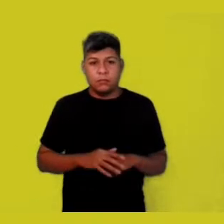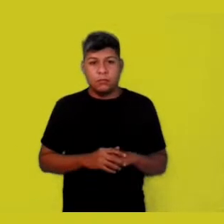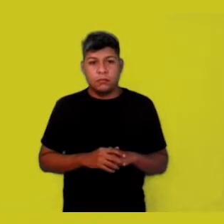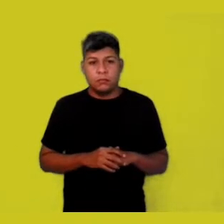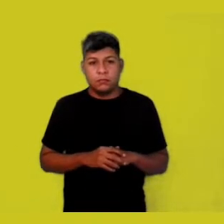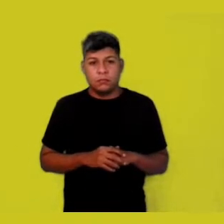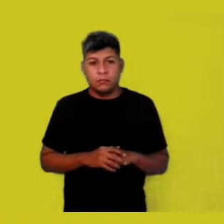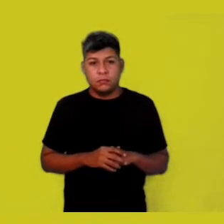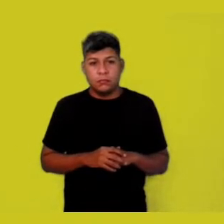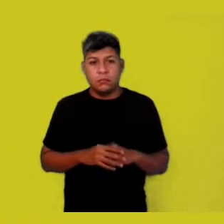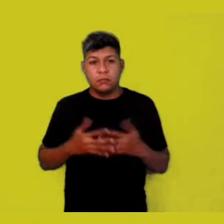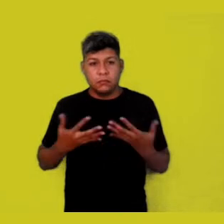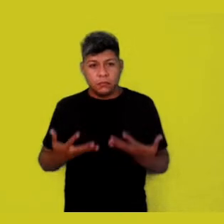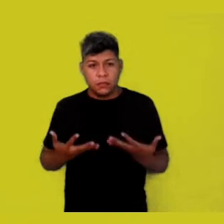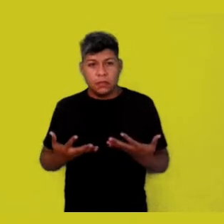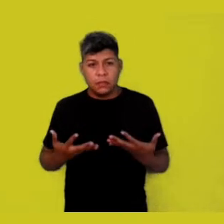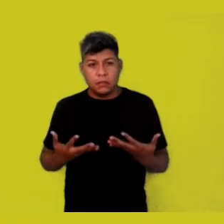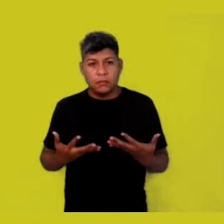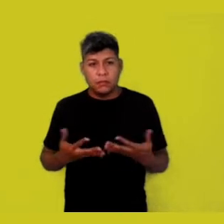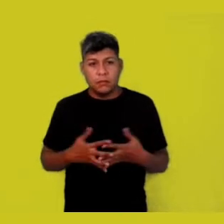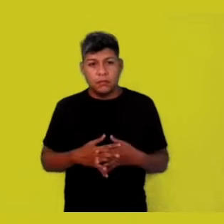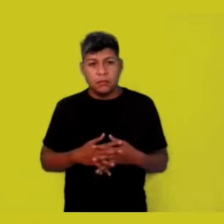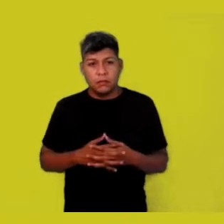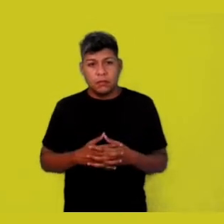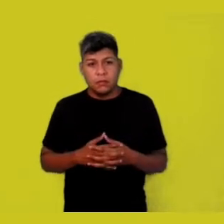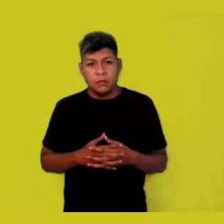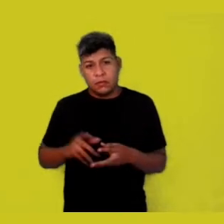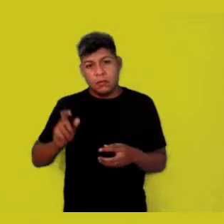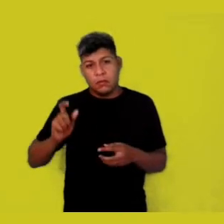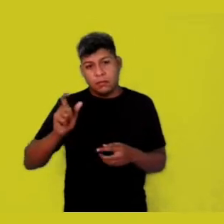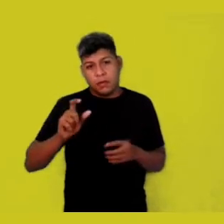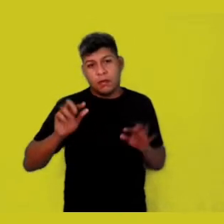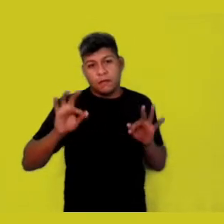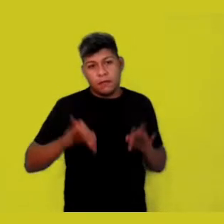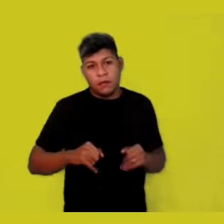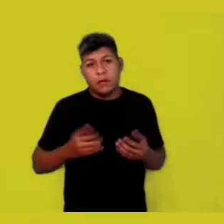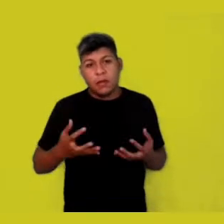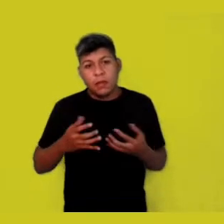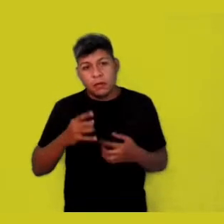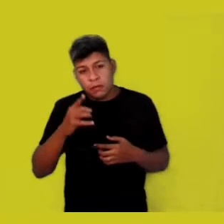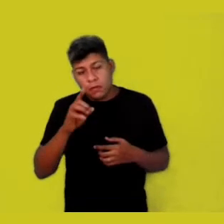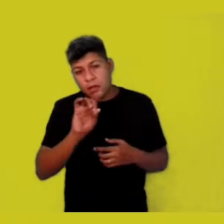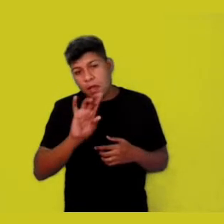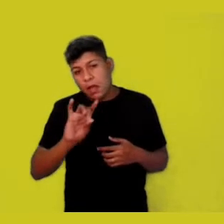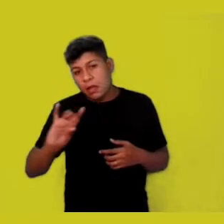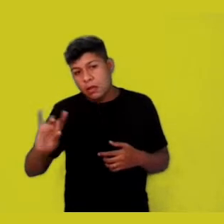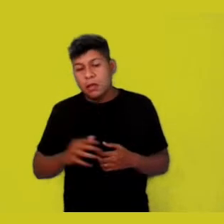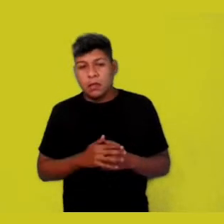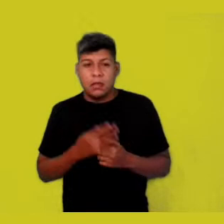So, moving on to final words, I’d like each one of you to speak a bit